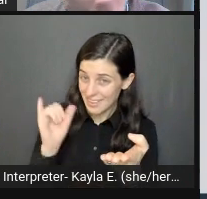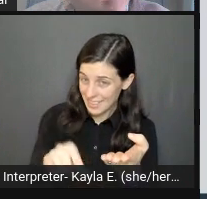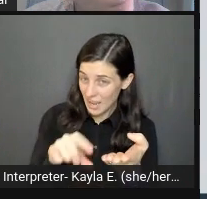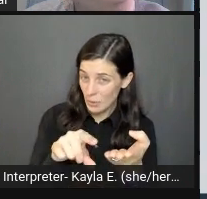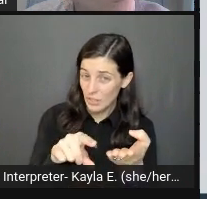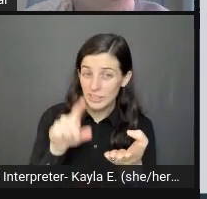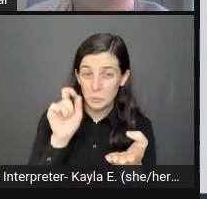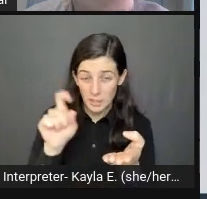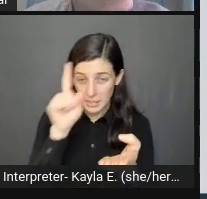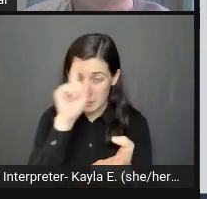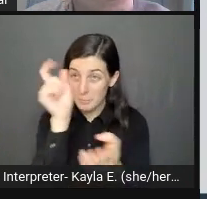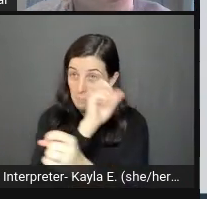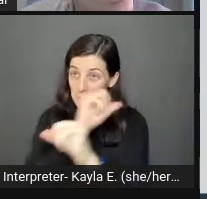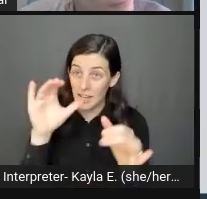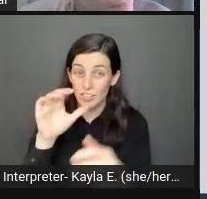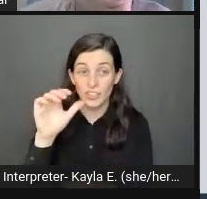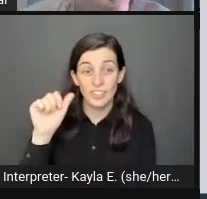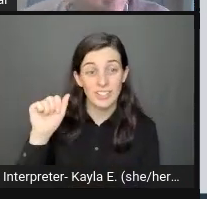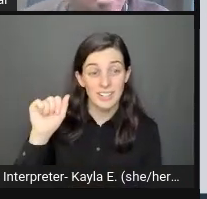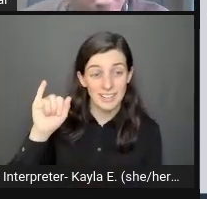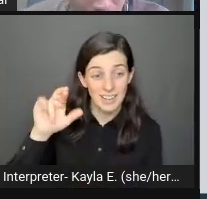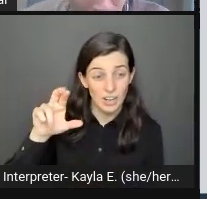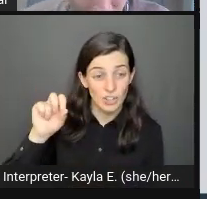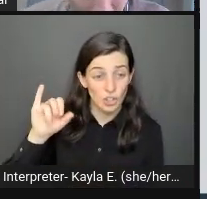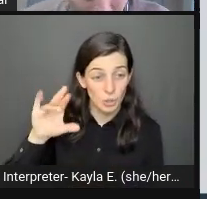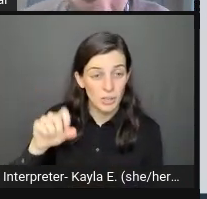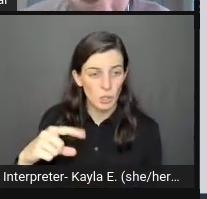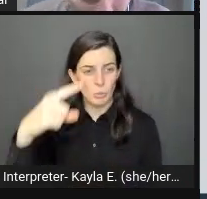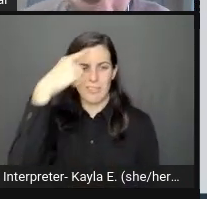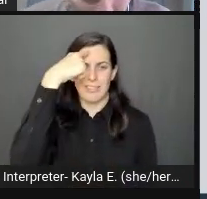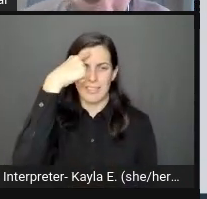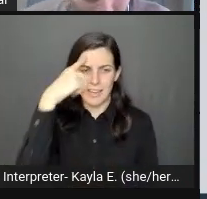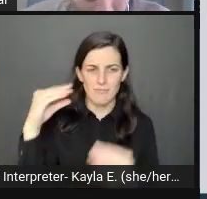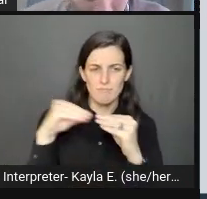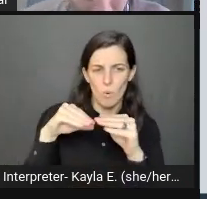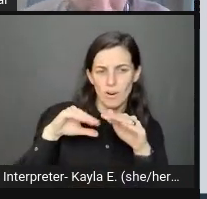that Air Serbia is more accessible than Blind Health Project, a website